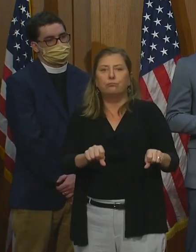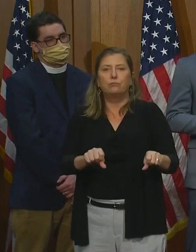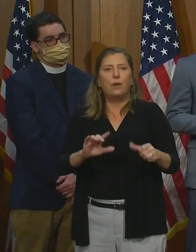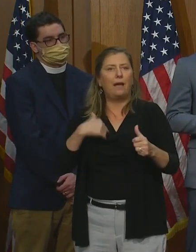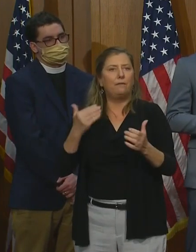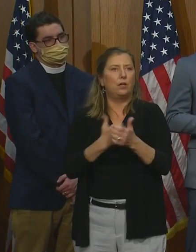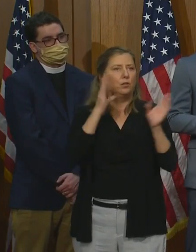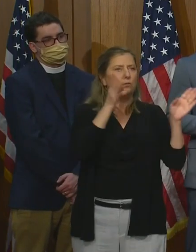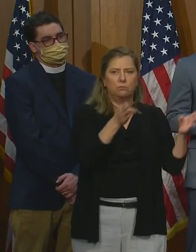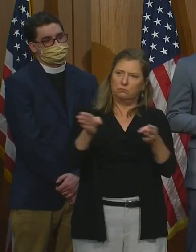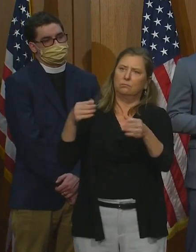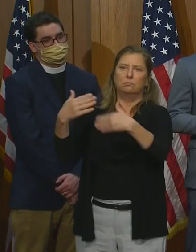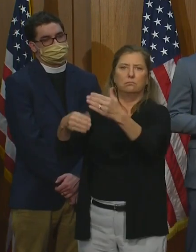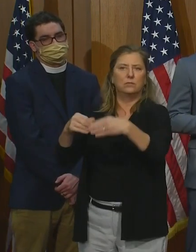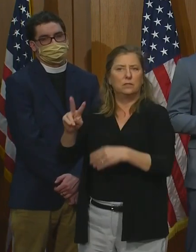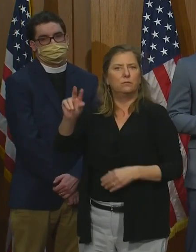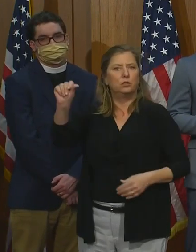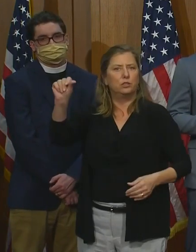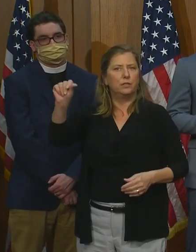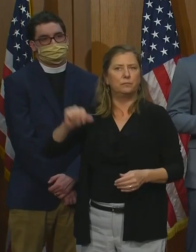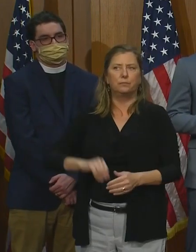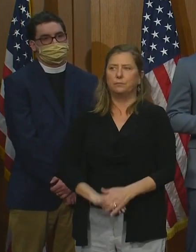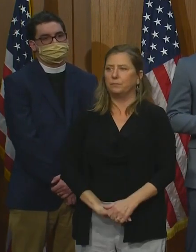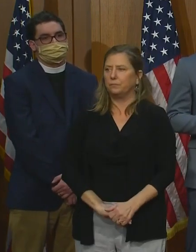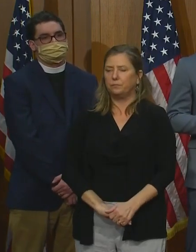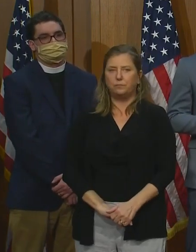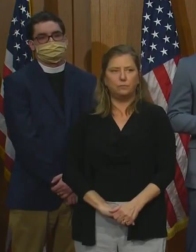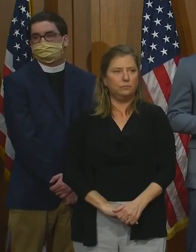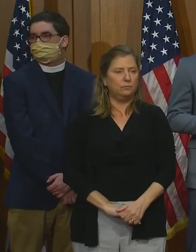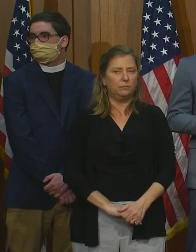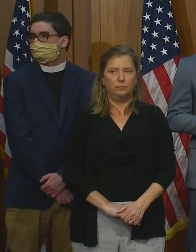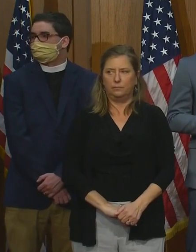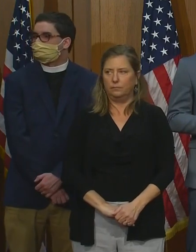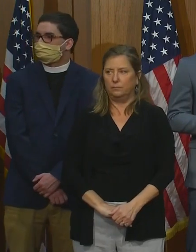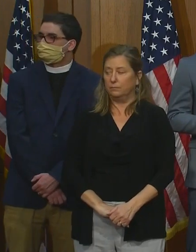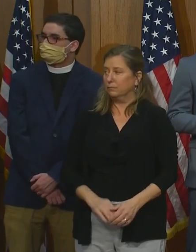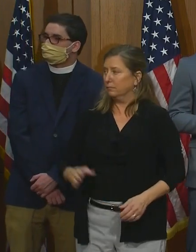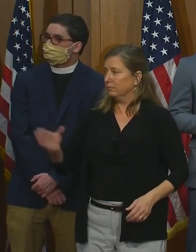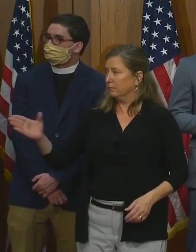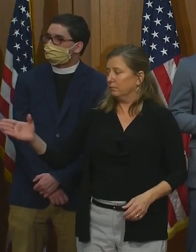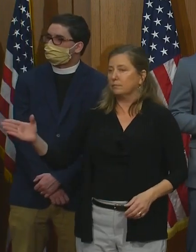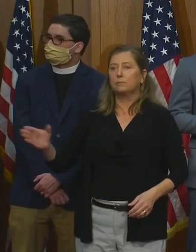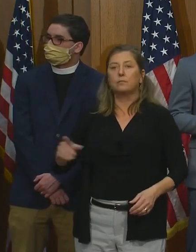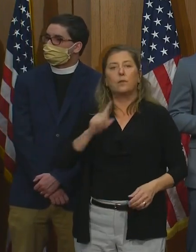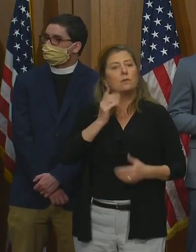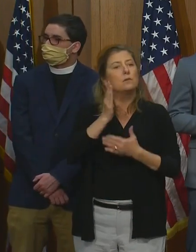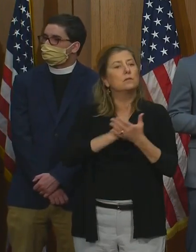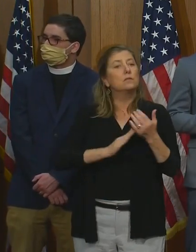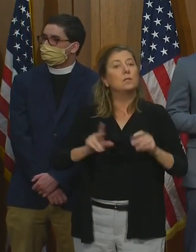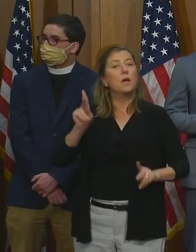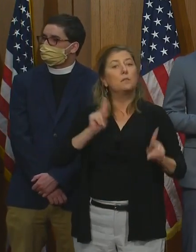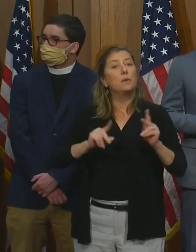OF THIS DECISION AND WE'RE TAKING A NEW DIRECTION- IN. IN